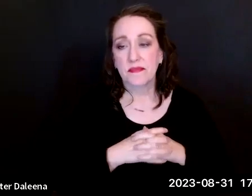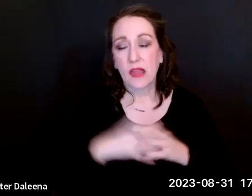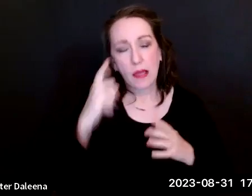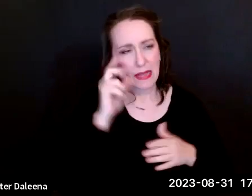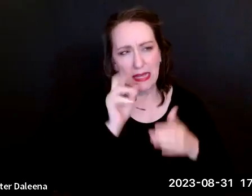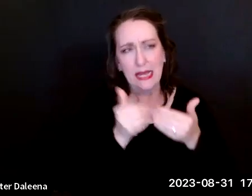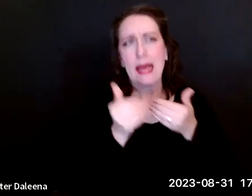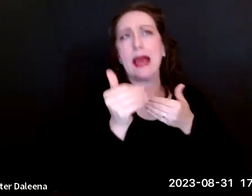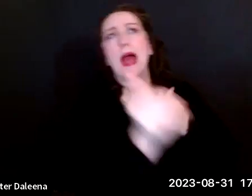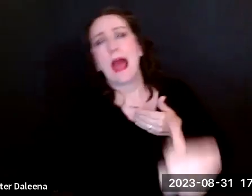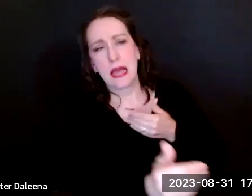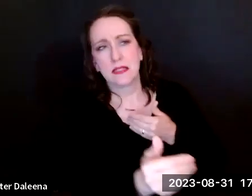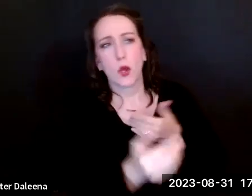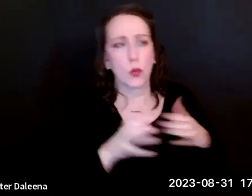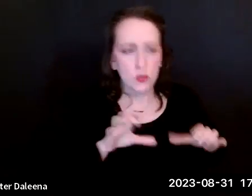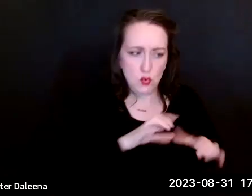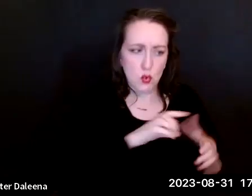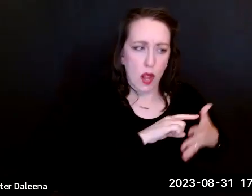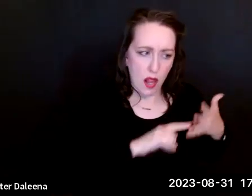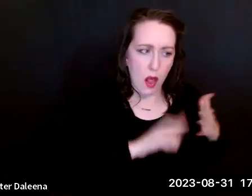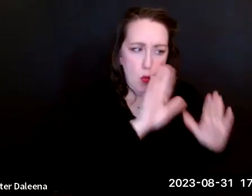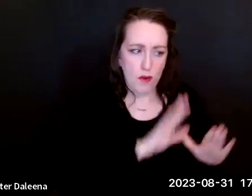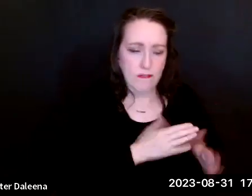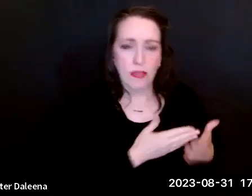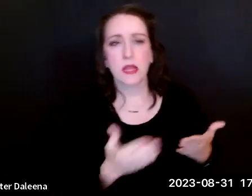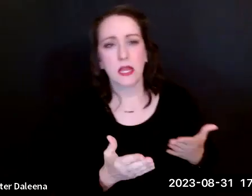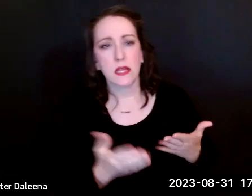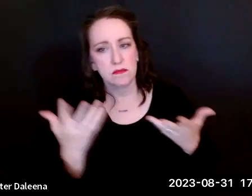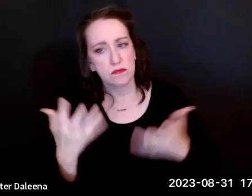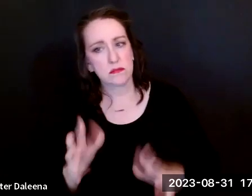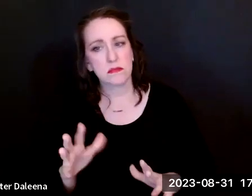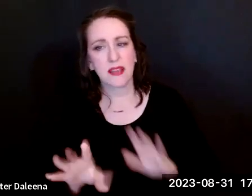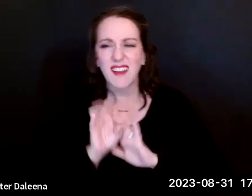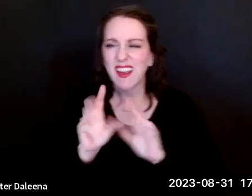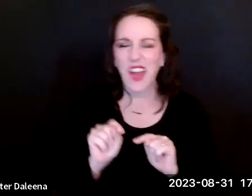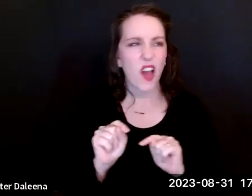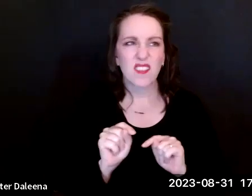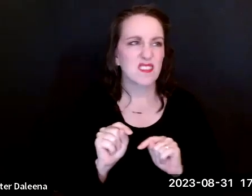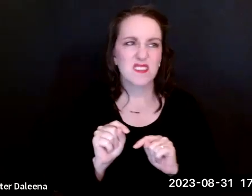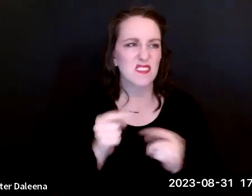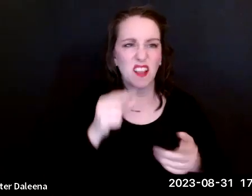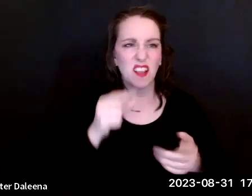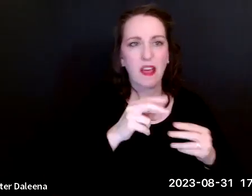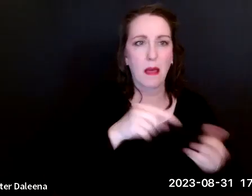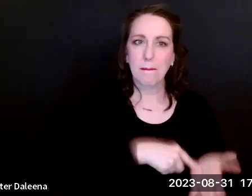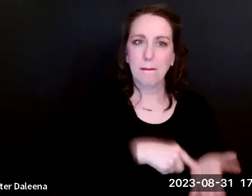thinking well so we go do all this wonderful stuff and then find out there's a whole billing hell out